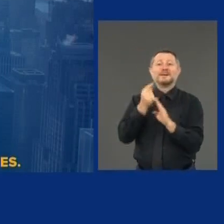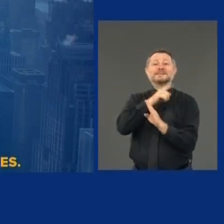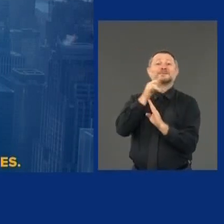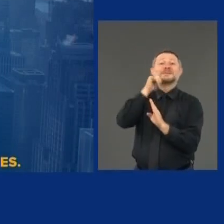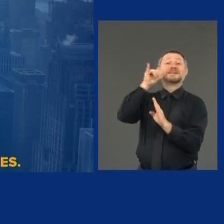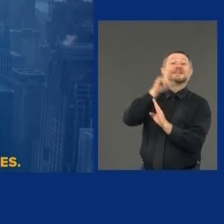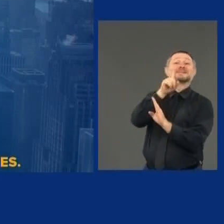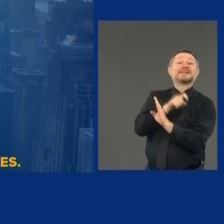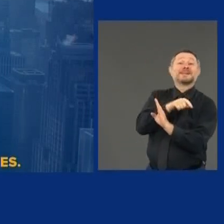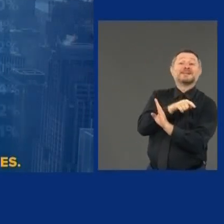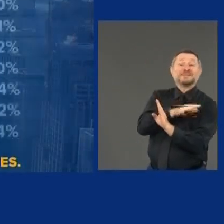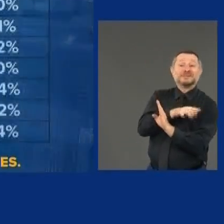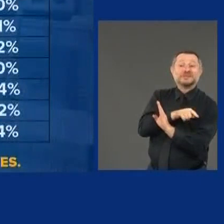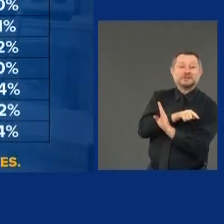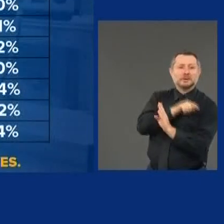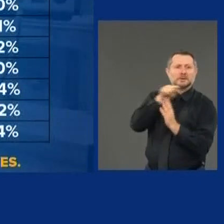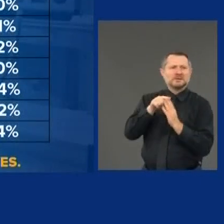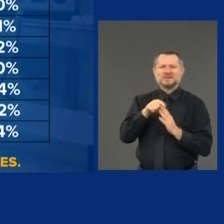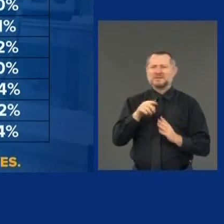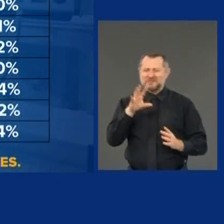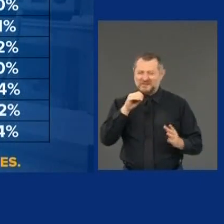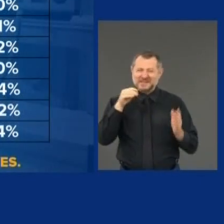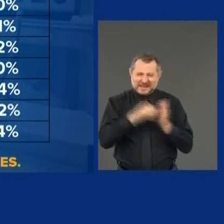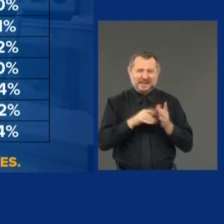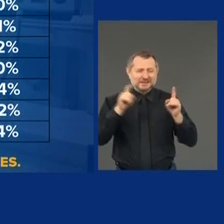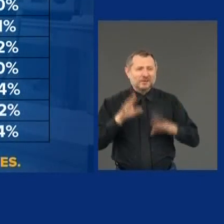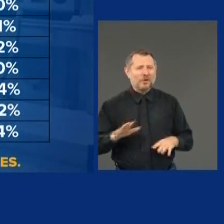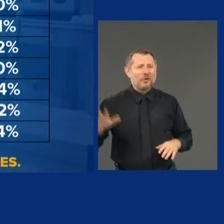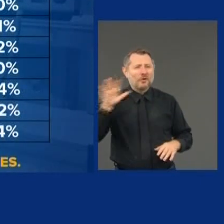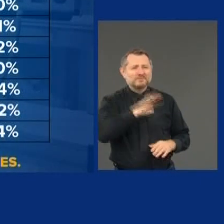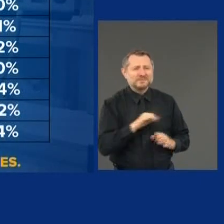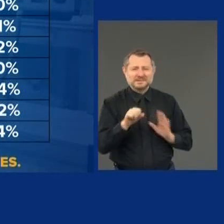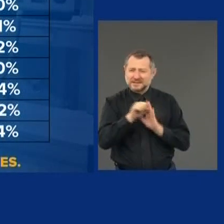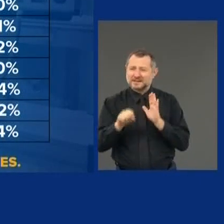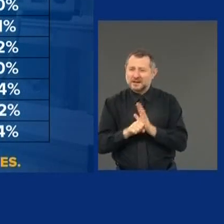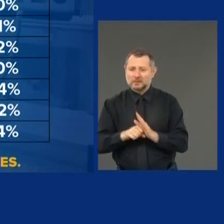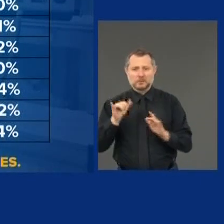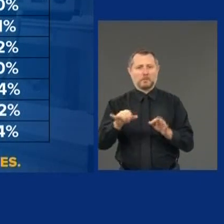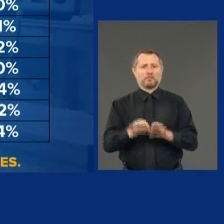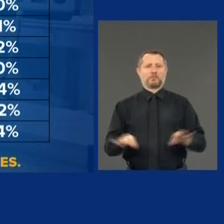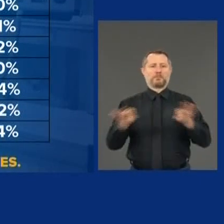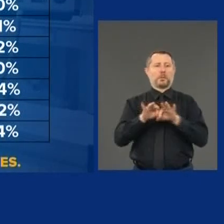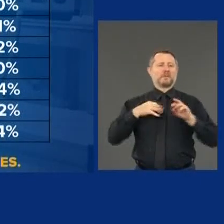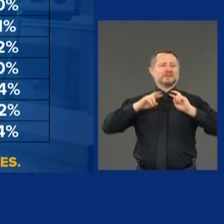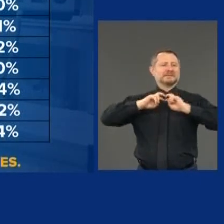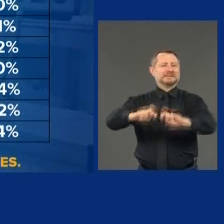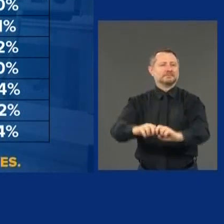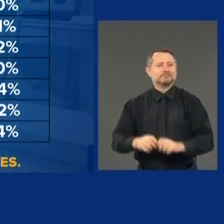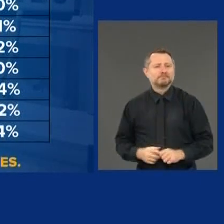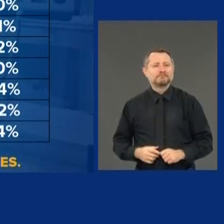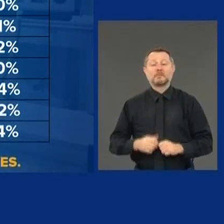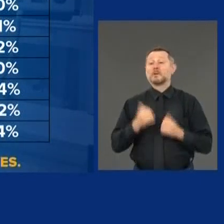SO, EVERY DAY YOU HAVE A SNAPSHOT OF THE DAY BEFORE WITH 50,000 TESTS ALL ACROSS THE STATE.